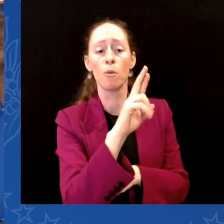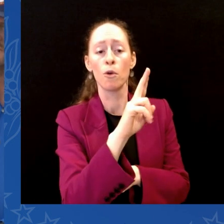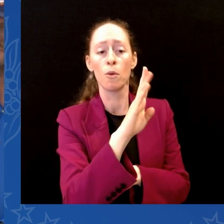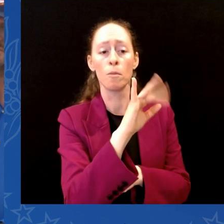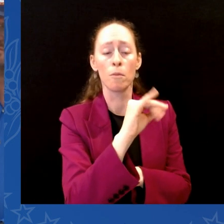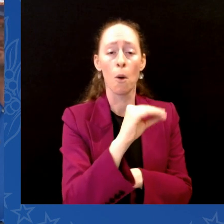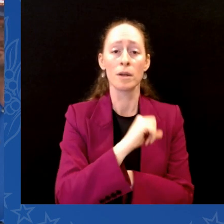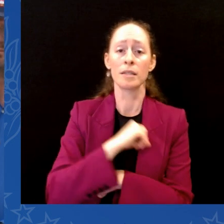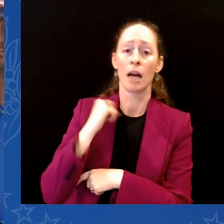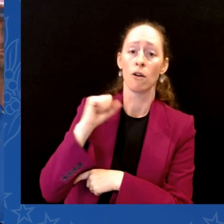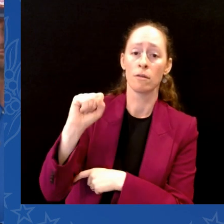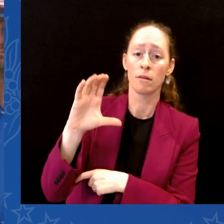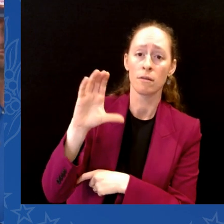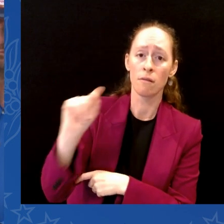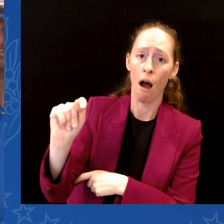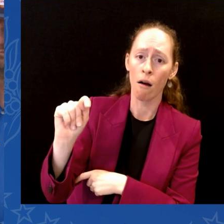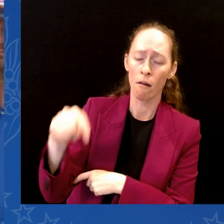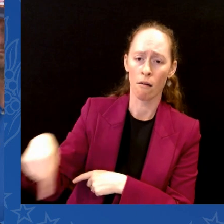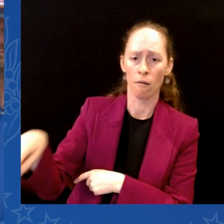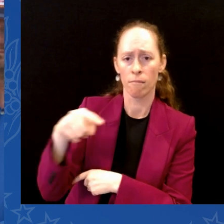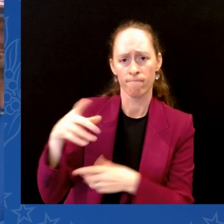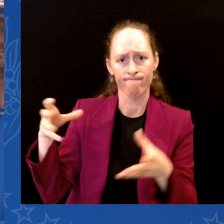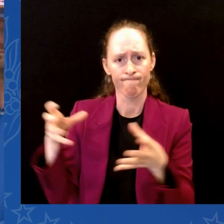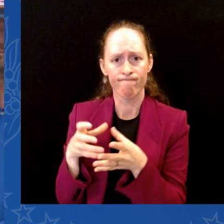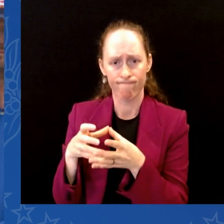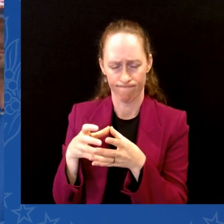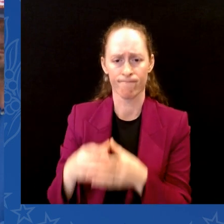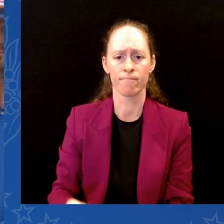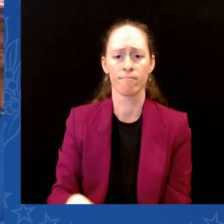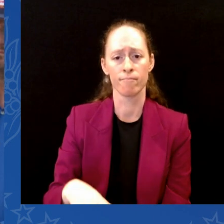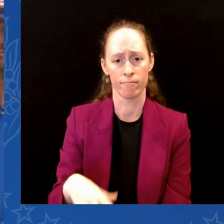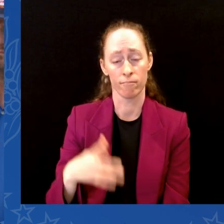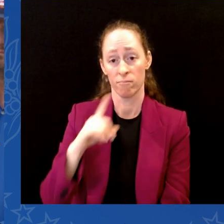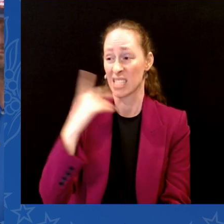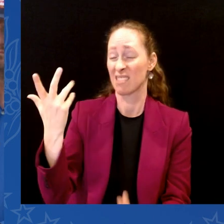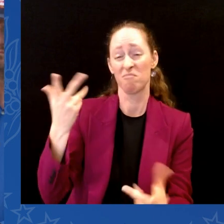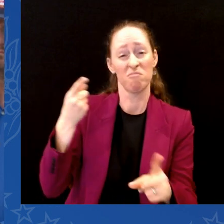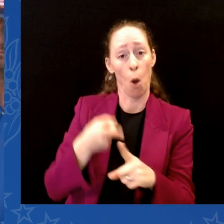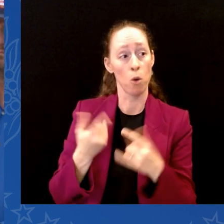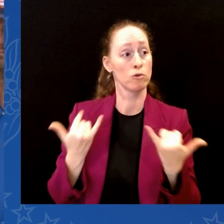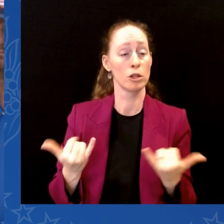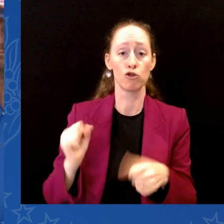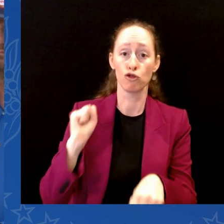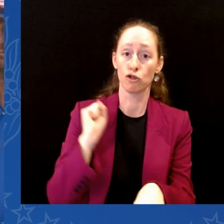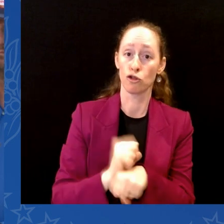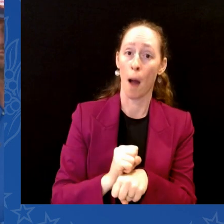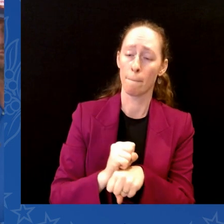and that's to make sure the people of Florida get everything that they need to fully, thoroughly recover.